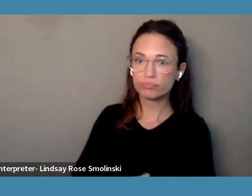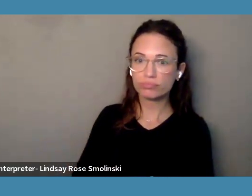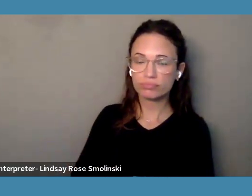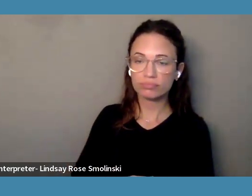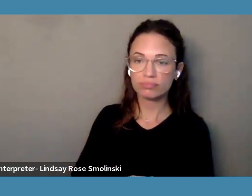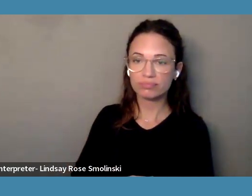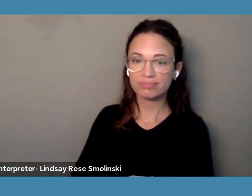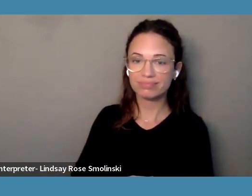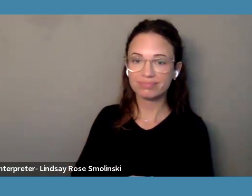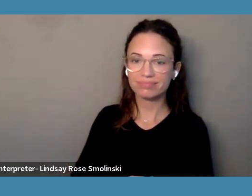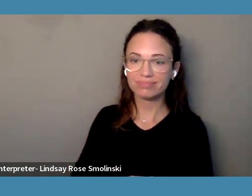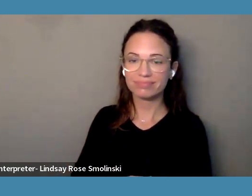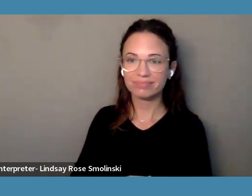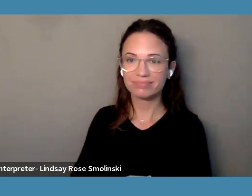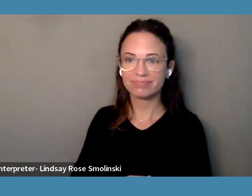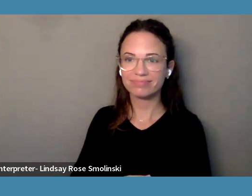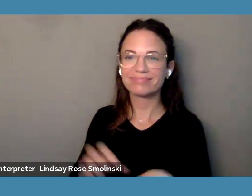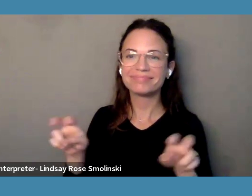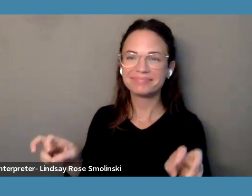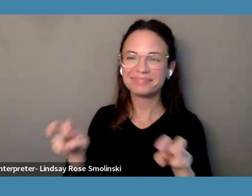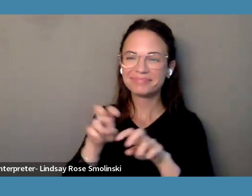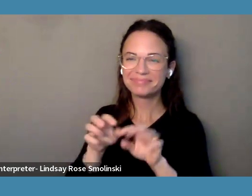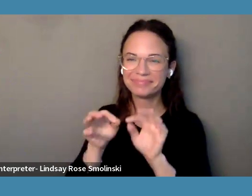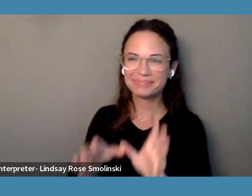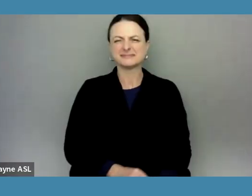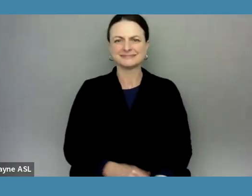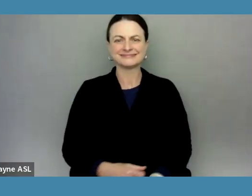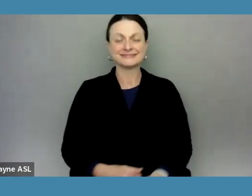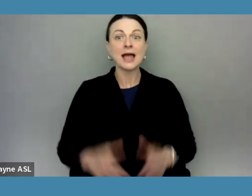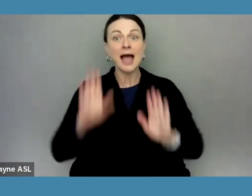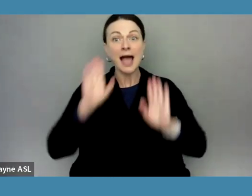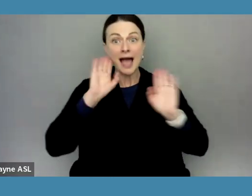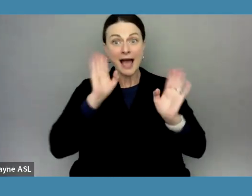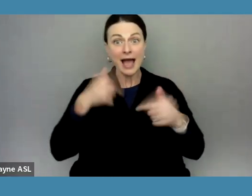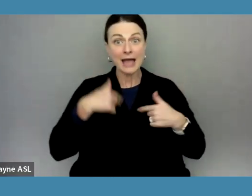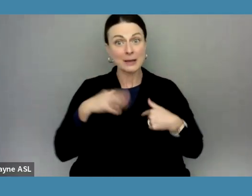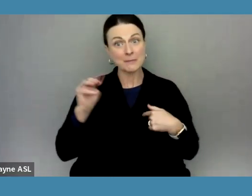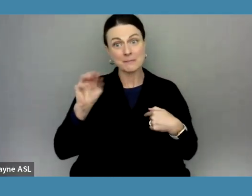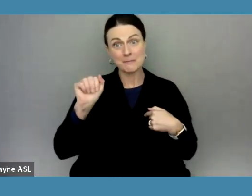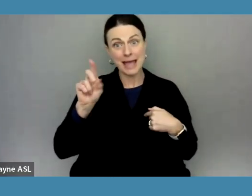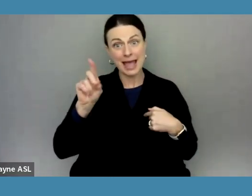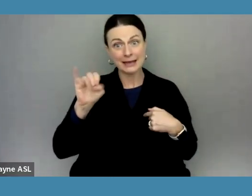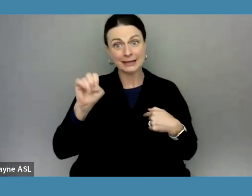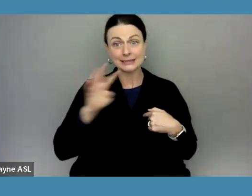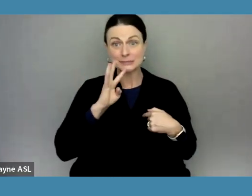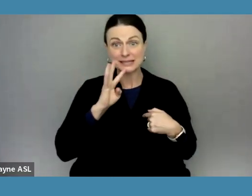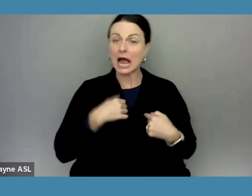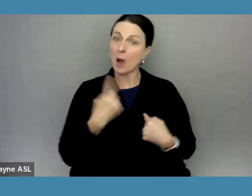[Maddie] Hi Angela, this is Maddie speaking. We had one question that I was able to clarify